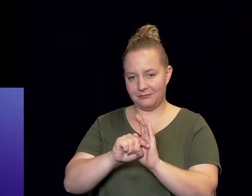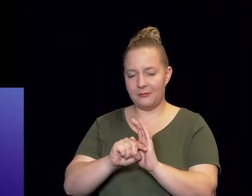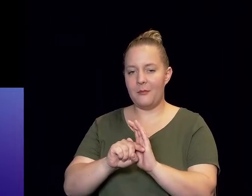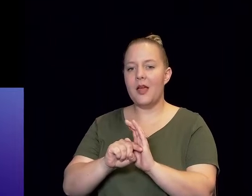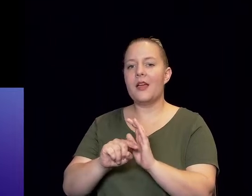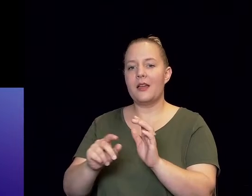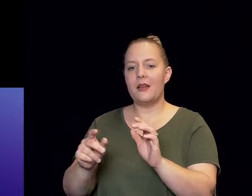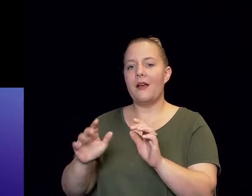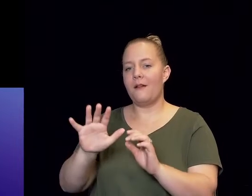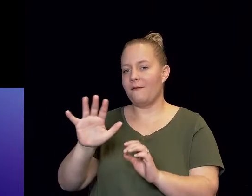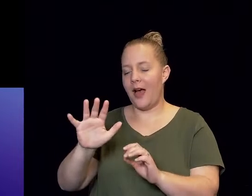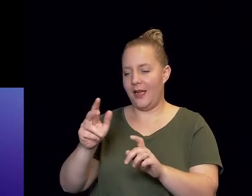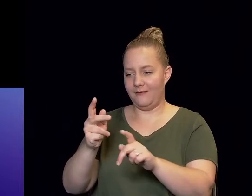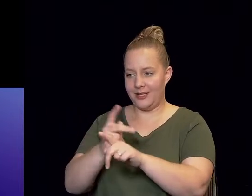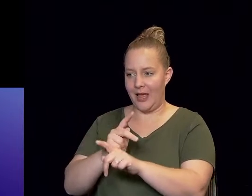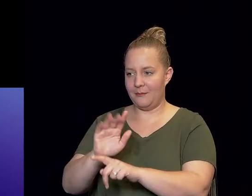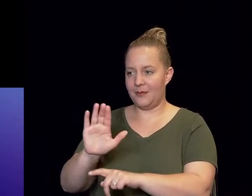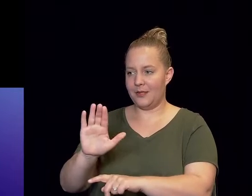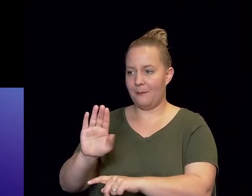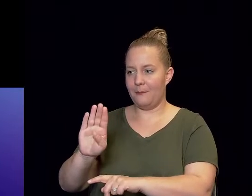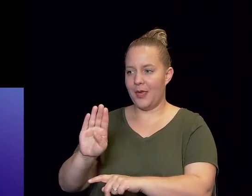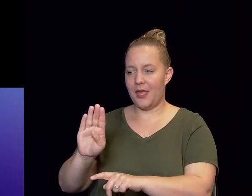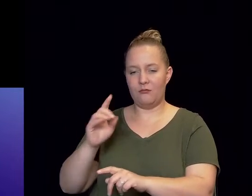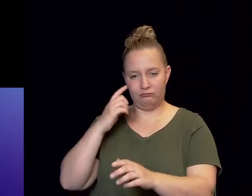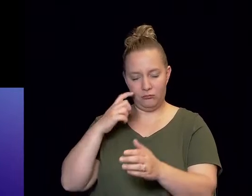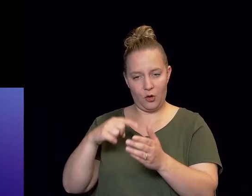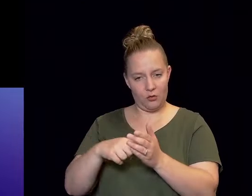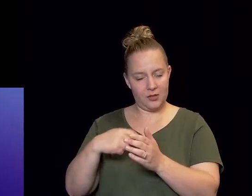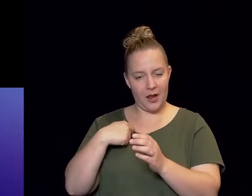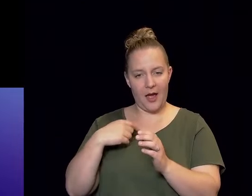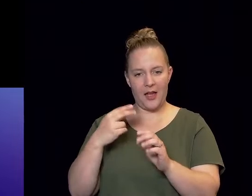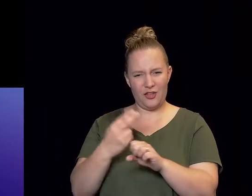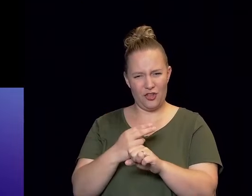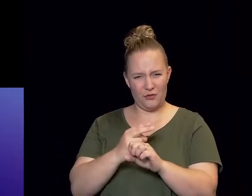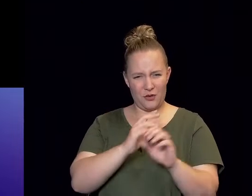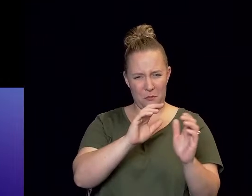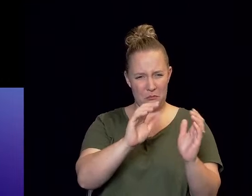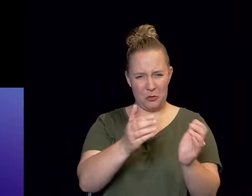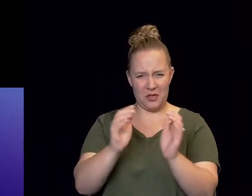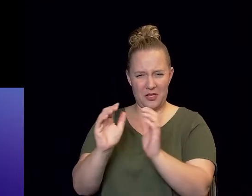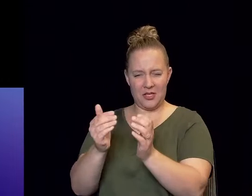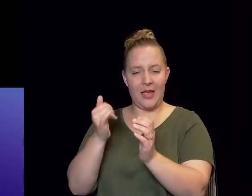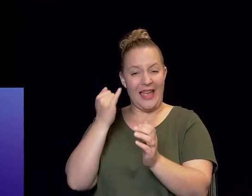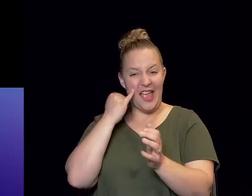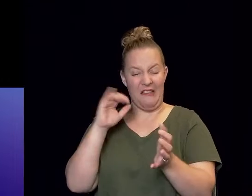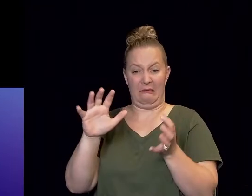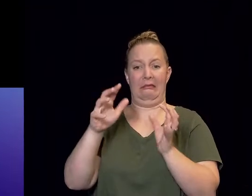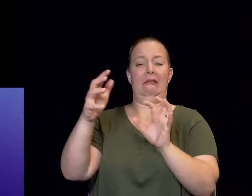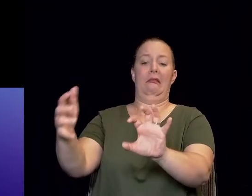5 times b. Notice that I've used parentheses. If that parentheses kind of messes you up, feel free